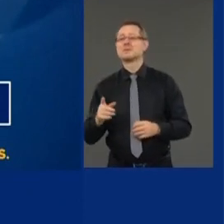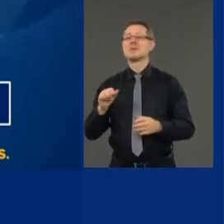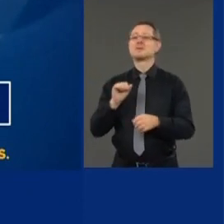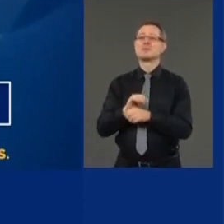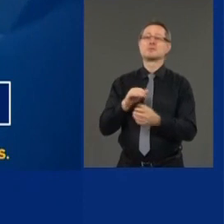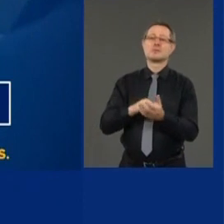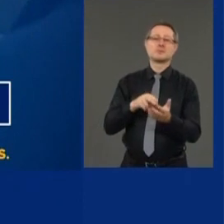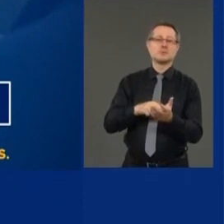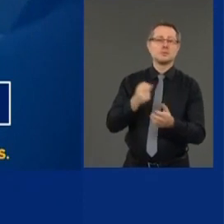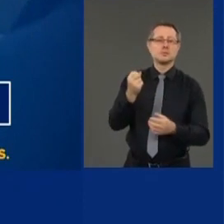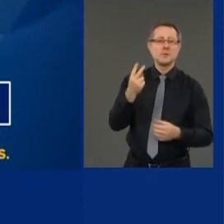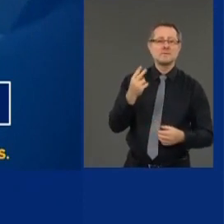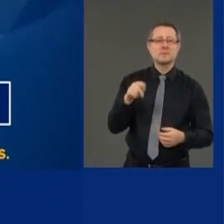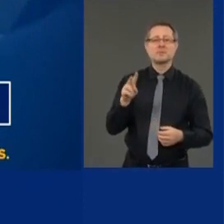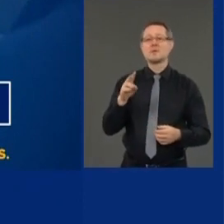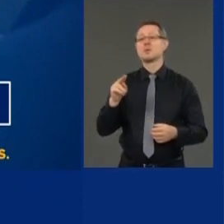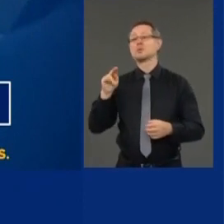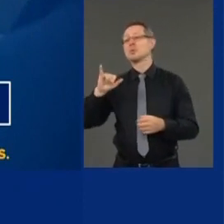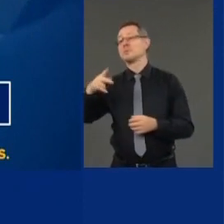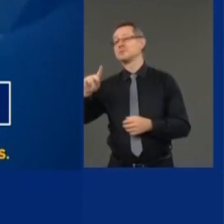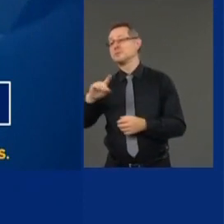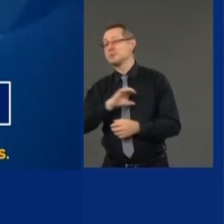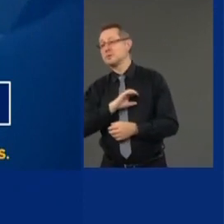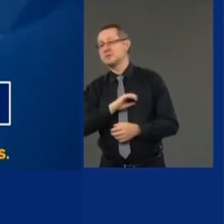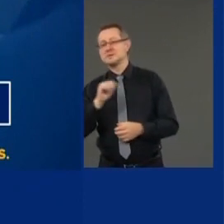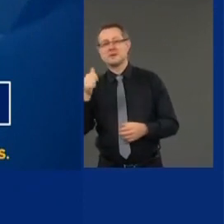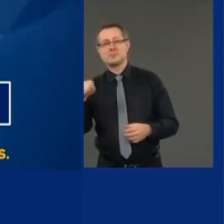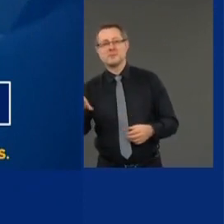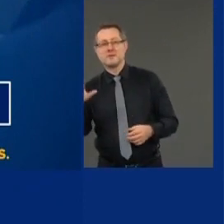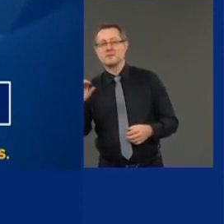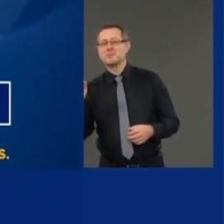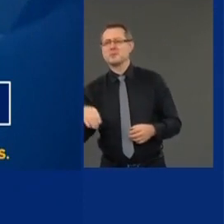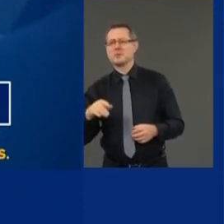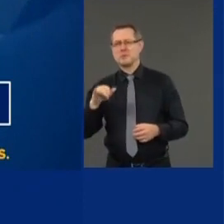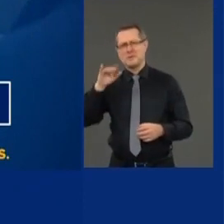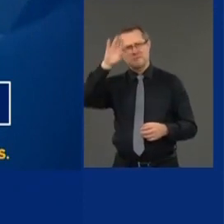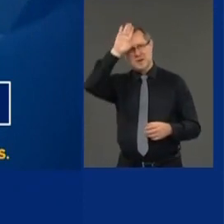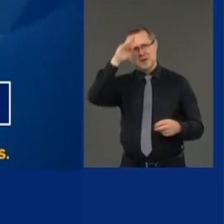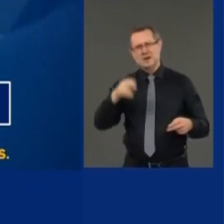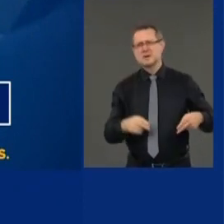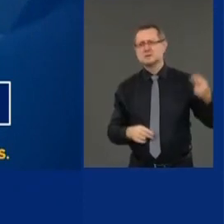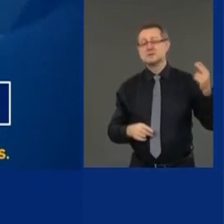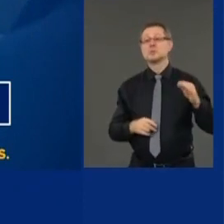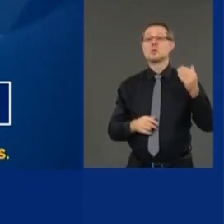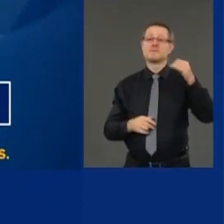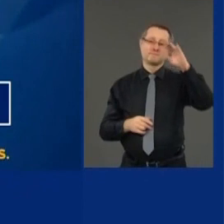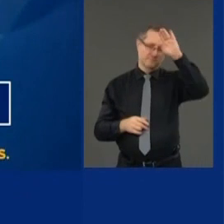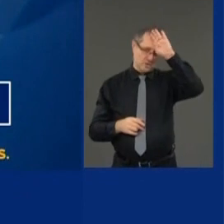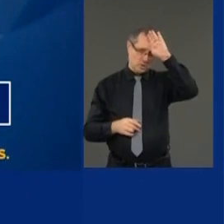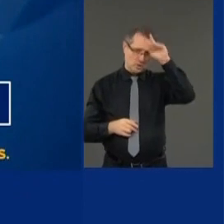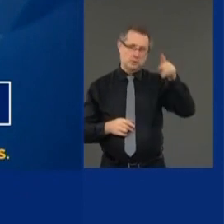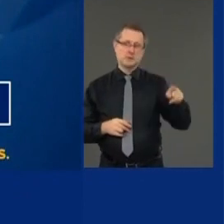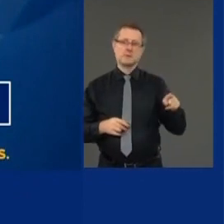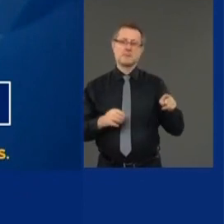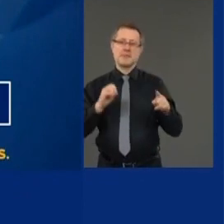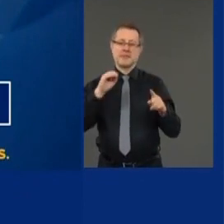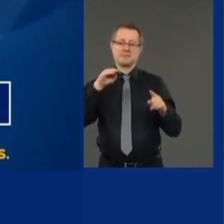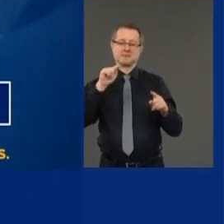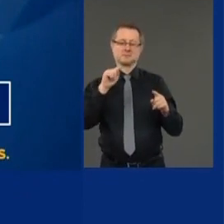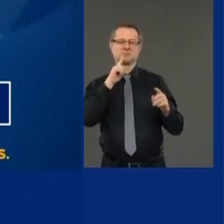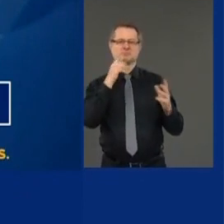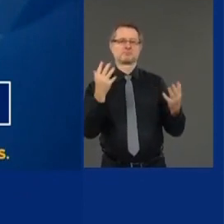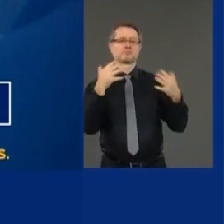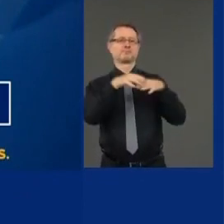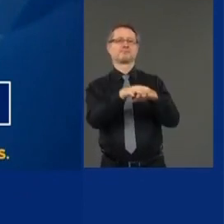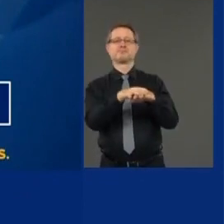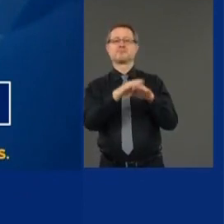FIRE DEPARTMENT, 17.